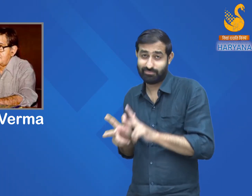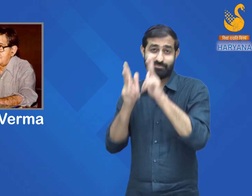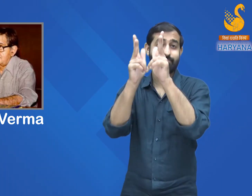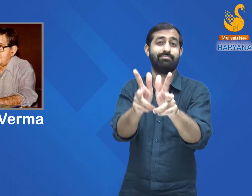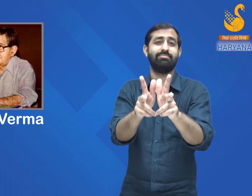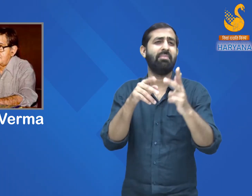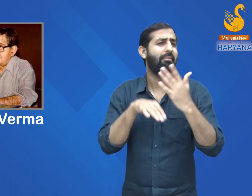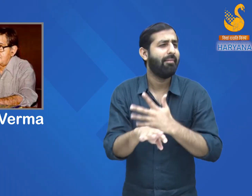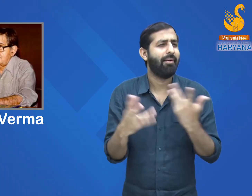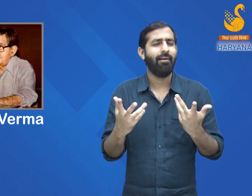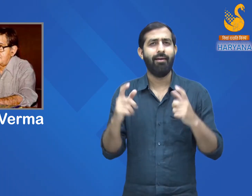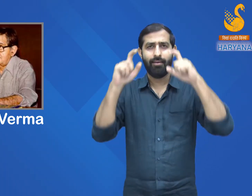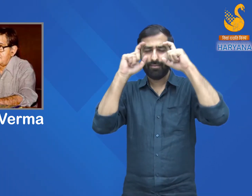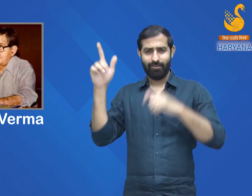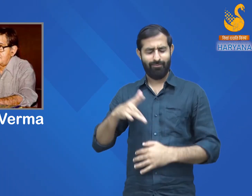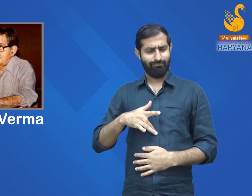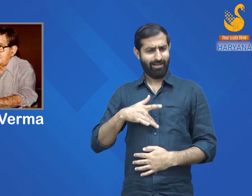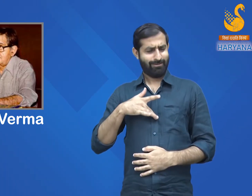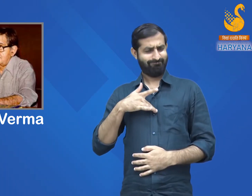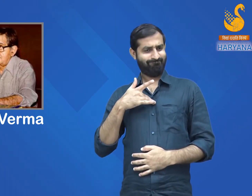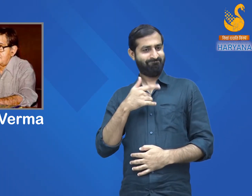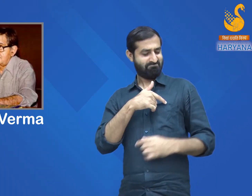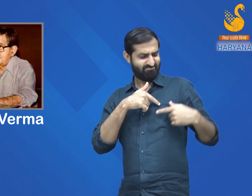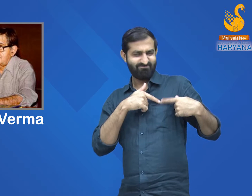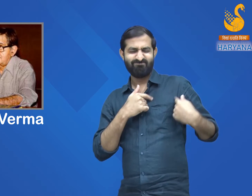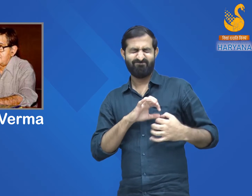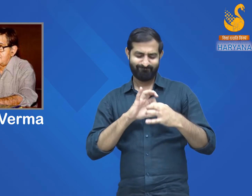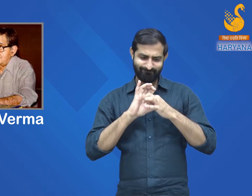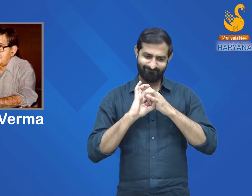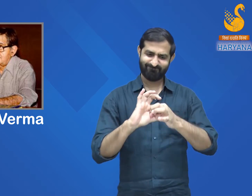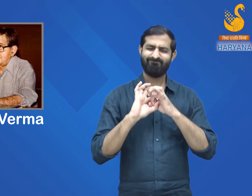Nirmal Verma takes great pride in the diversity of language